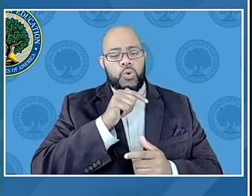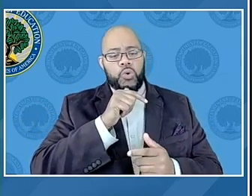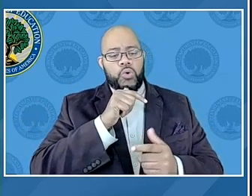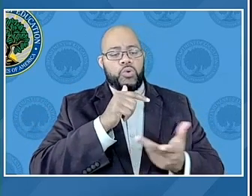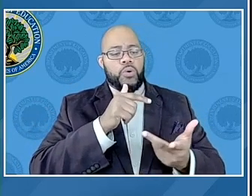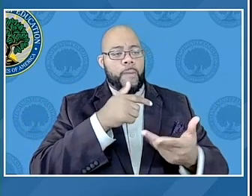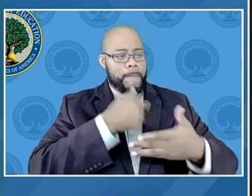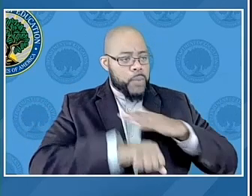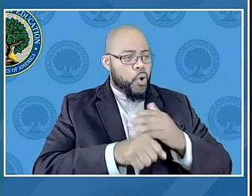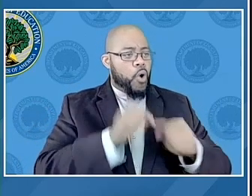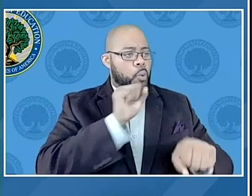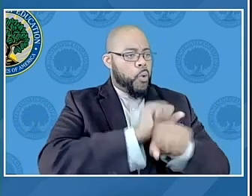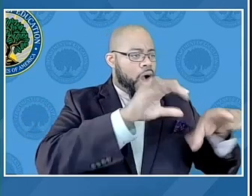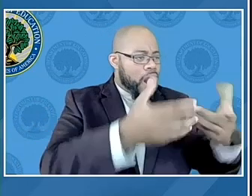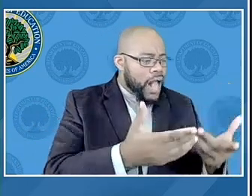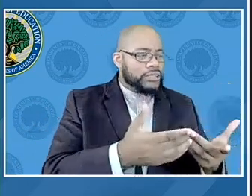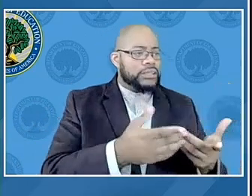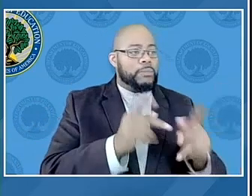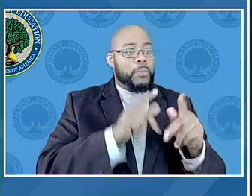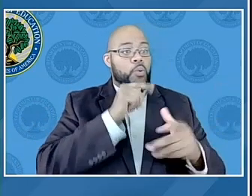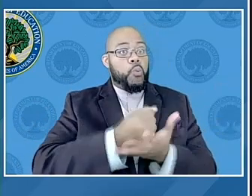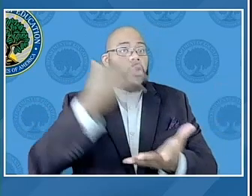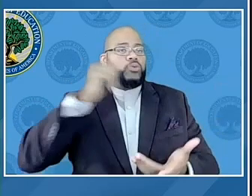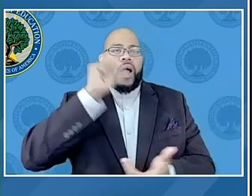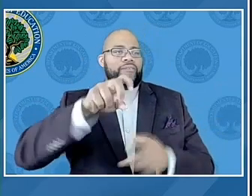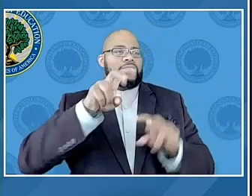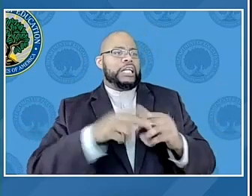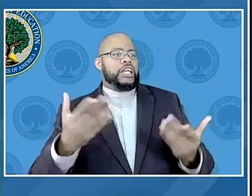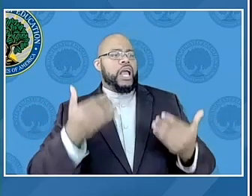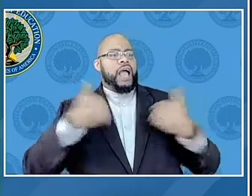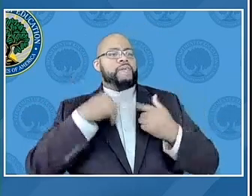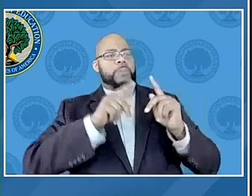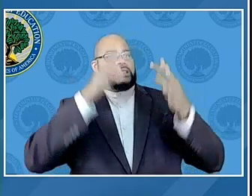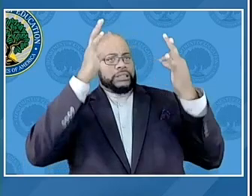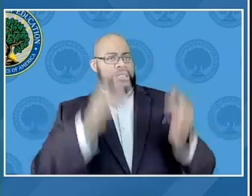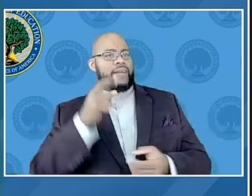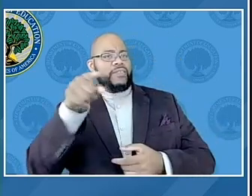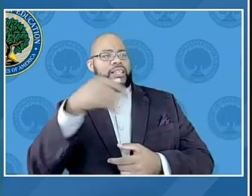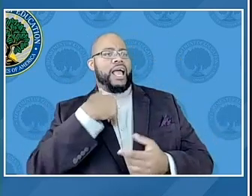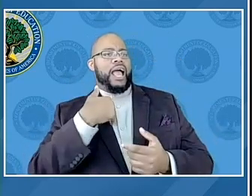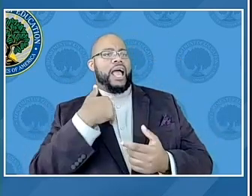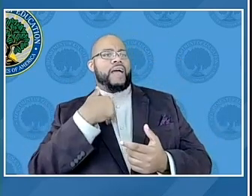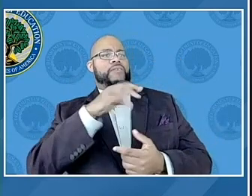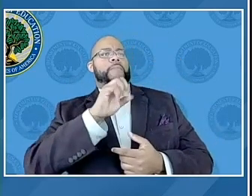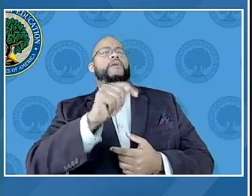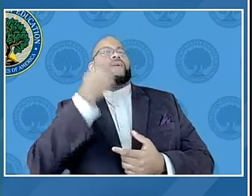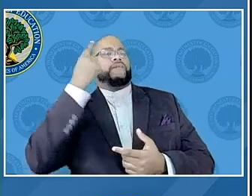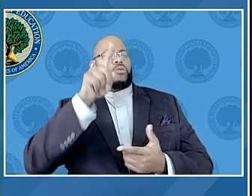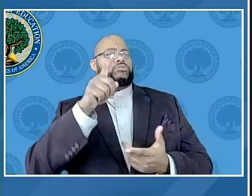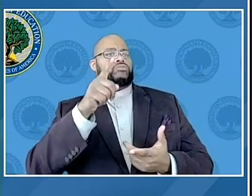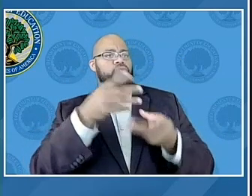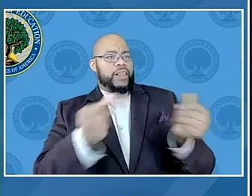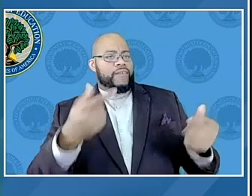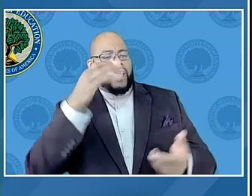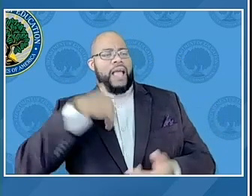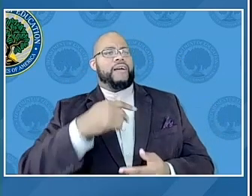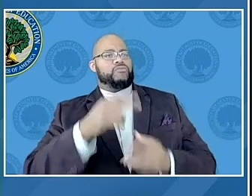The children of the wealthy don't have to sit here and have people decide if they have merit for relief, if they have dignity. And that's, you know-